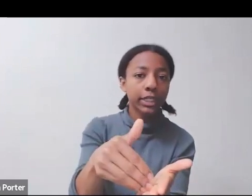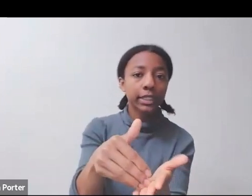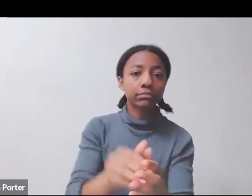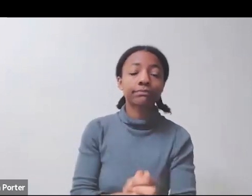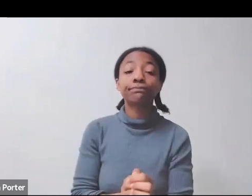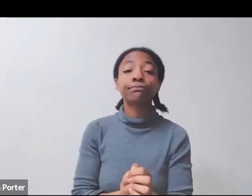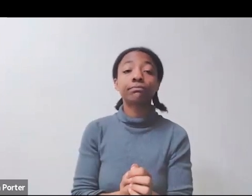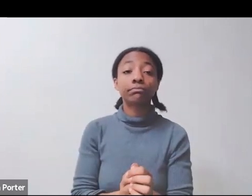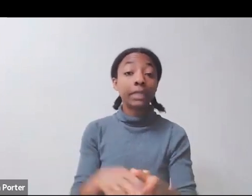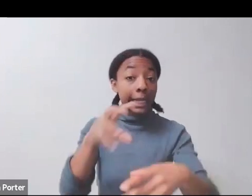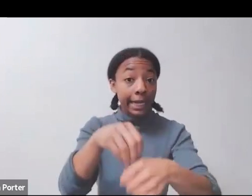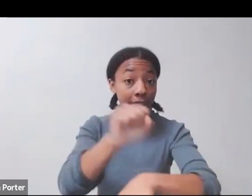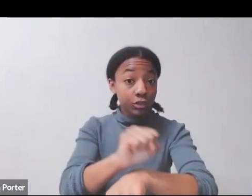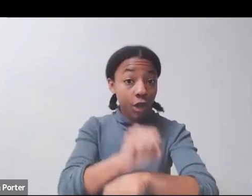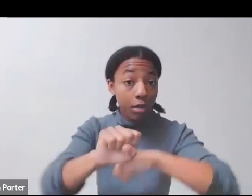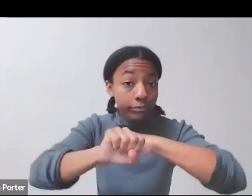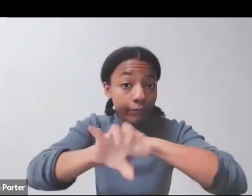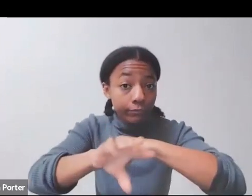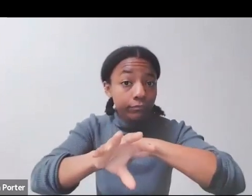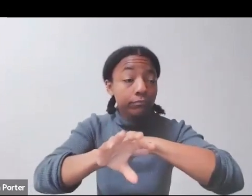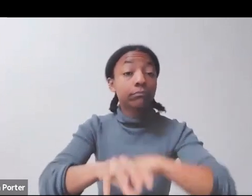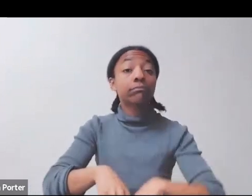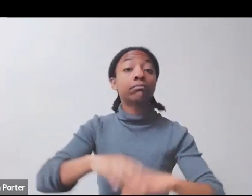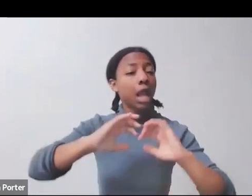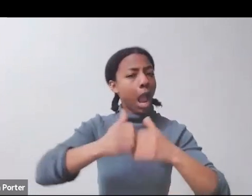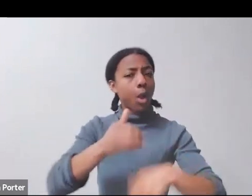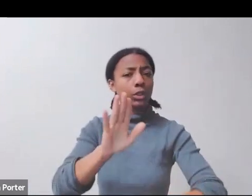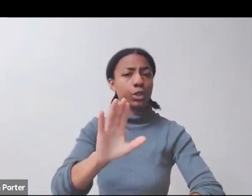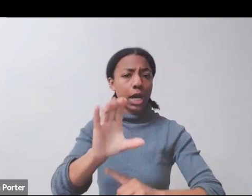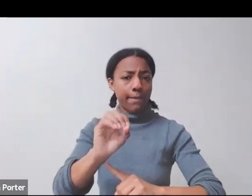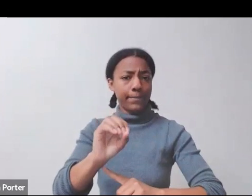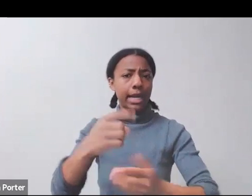Showing that it's something you prioritize as a company so that engineers are incentivized to learn